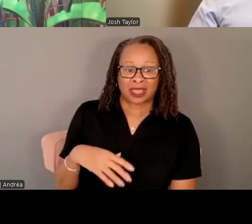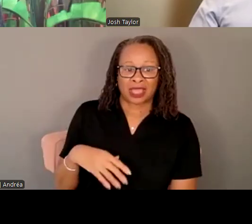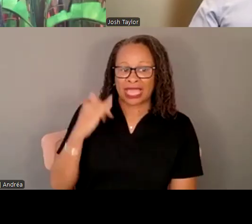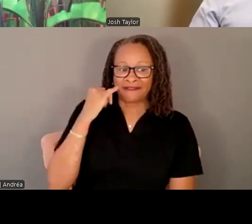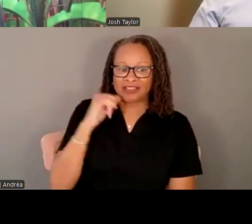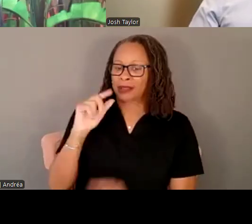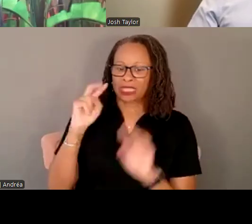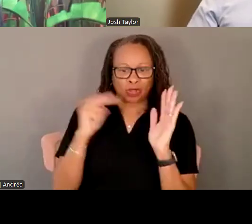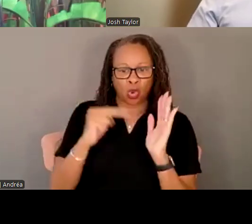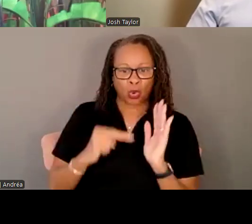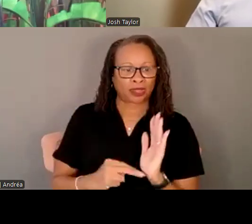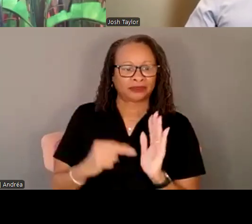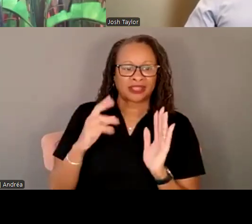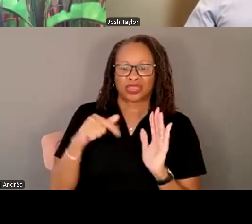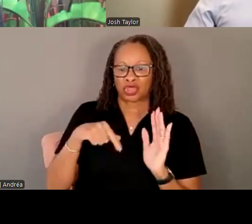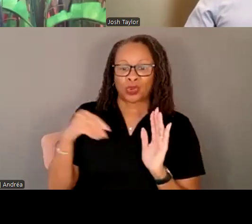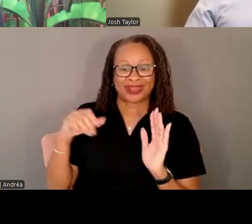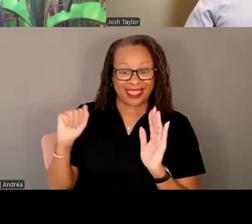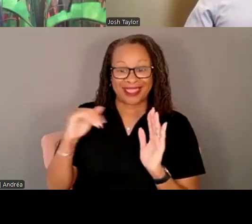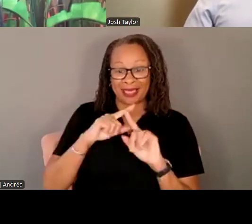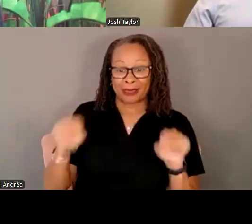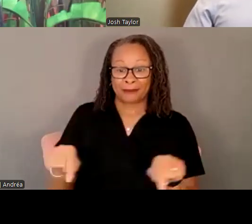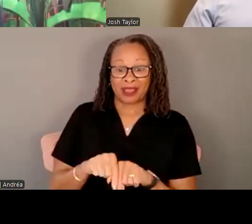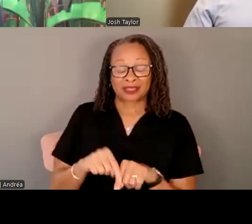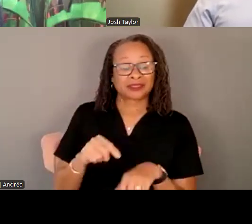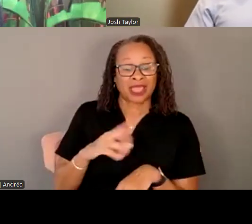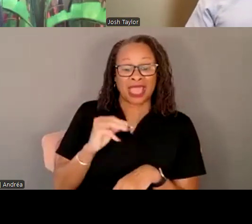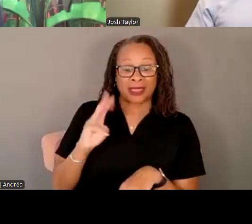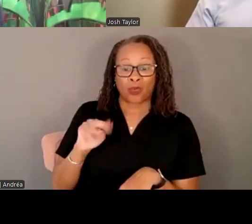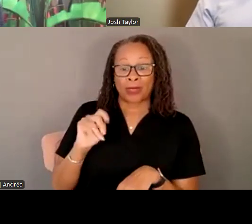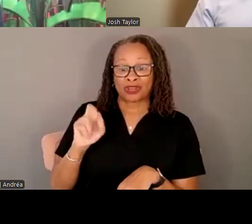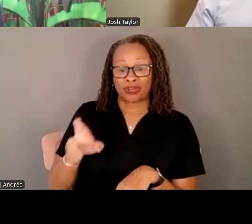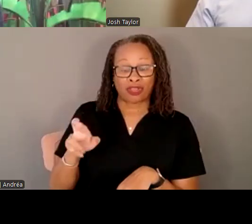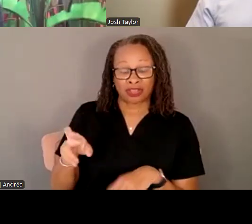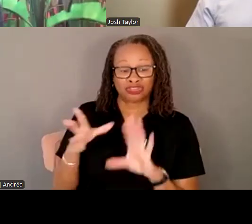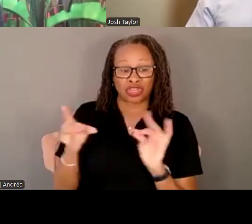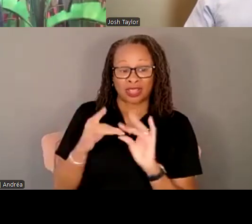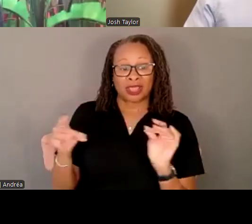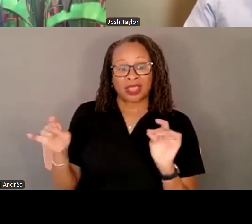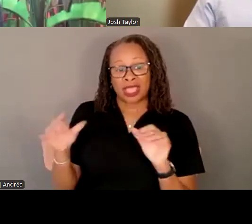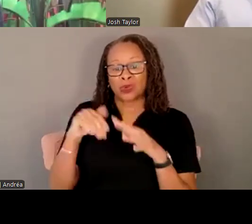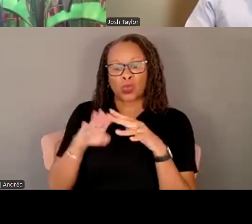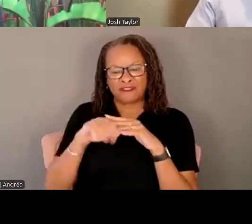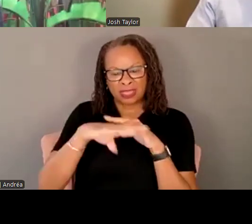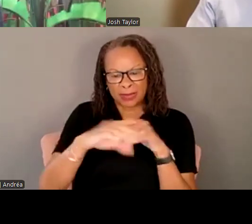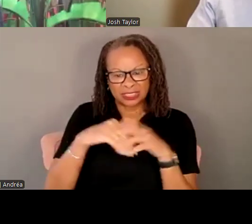through our Q&A in the box and in the webinar chat and weaving them in along with some other questions.